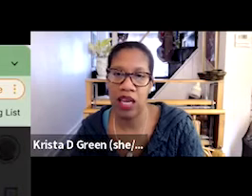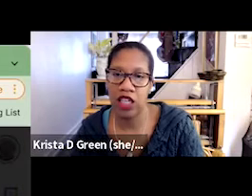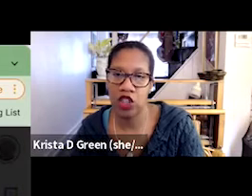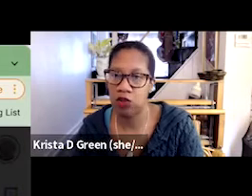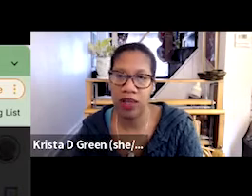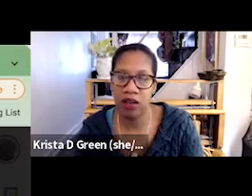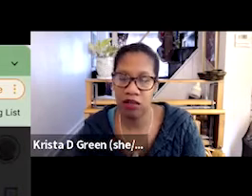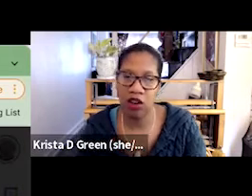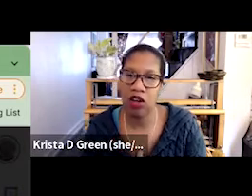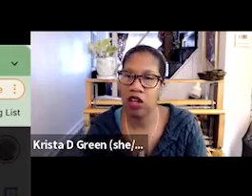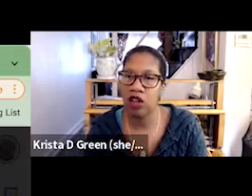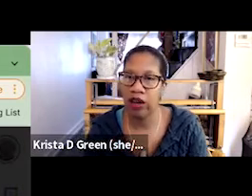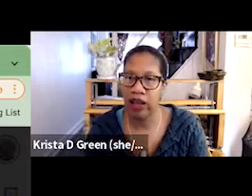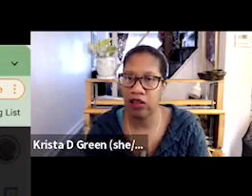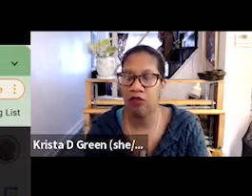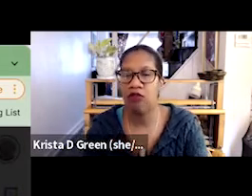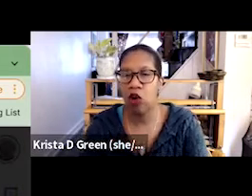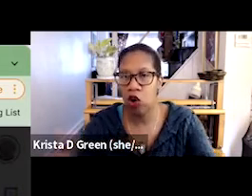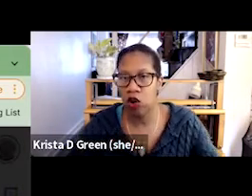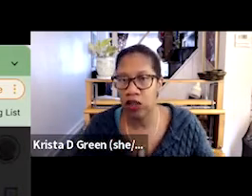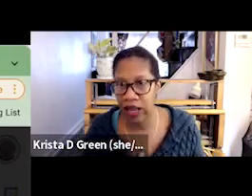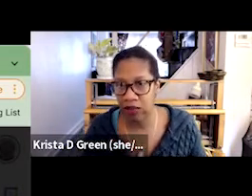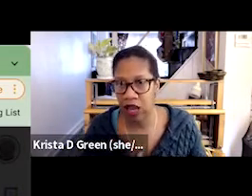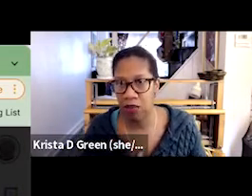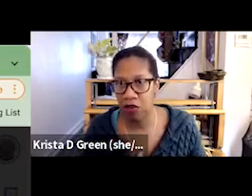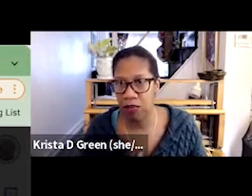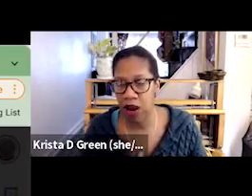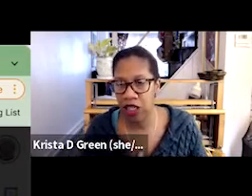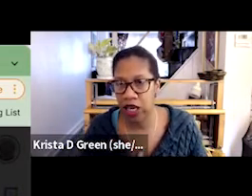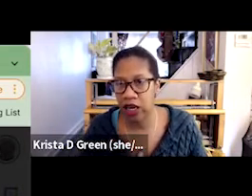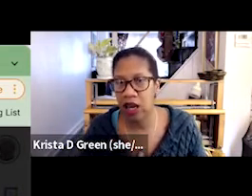an issue because they're going to look at the full landscape of a project.